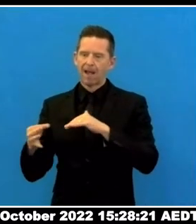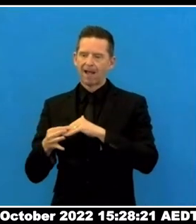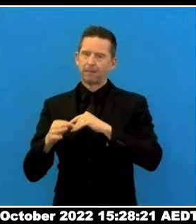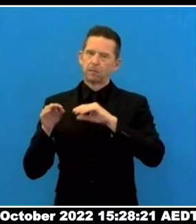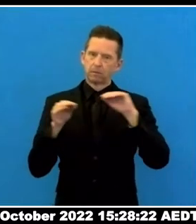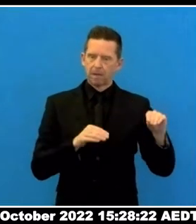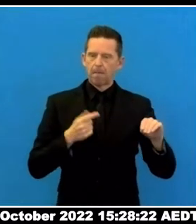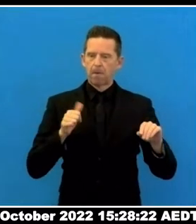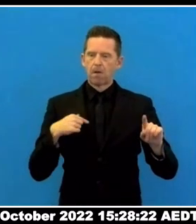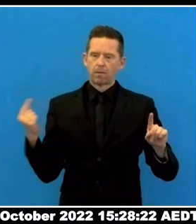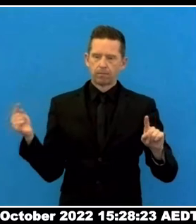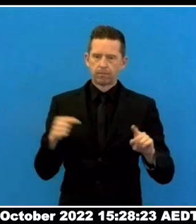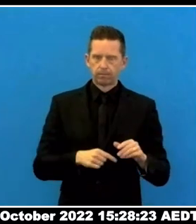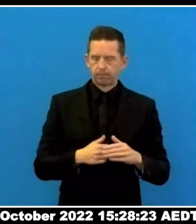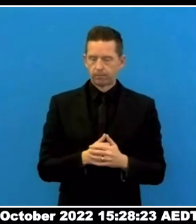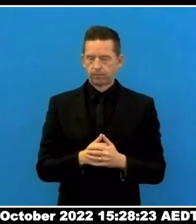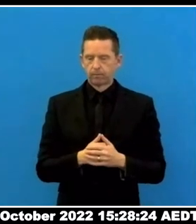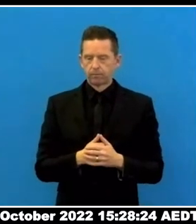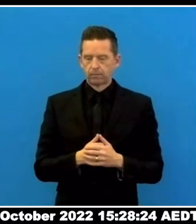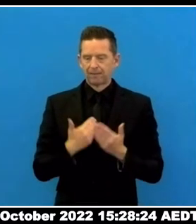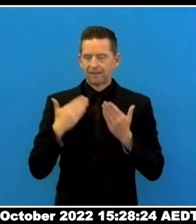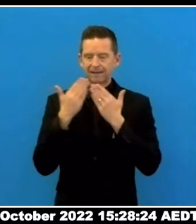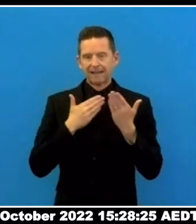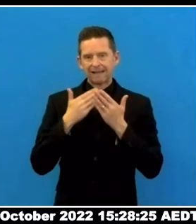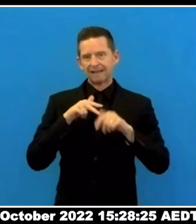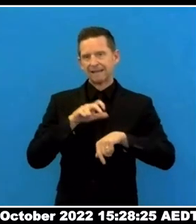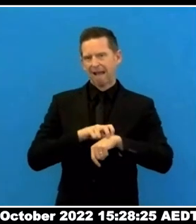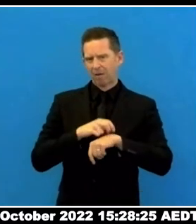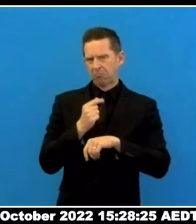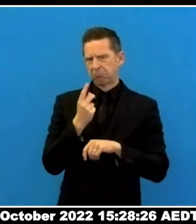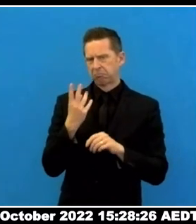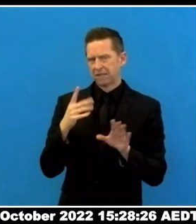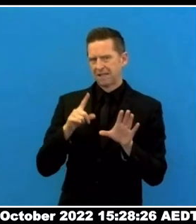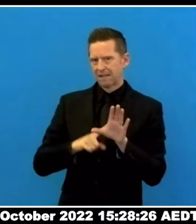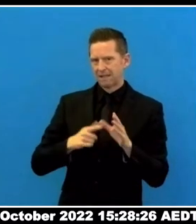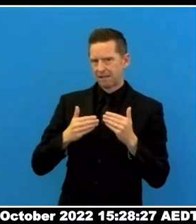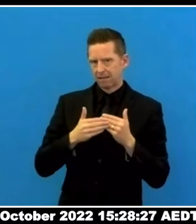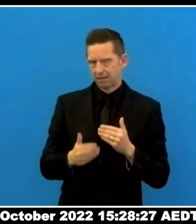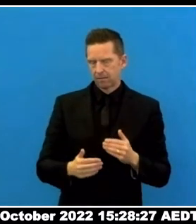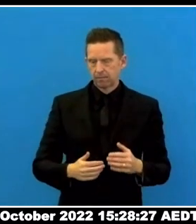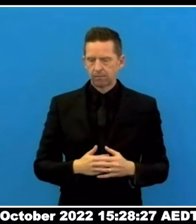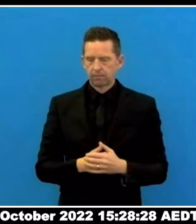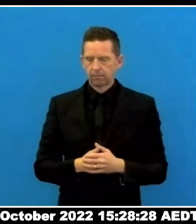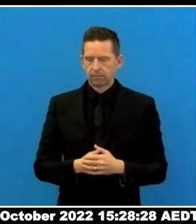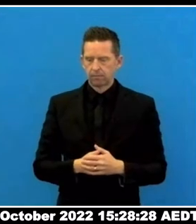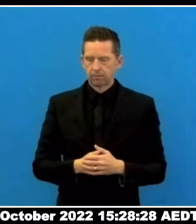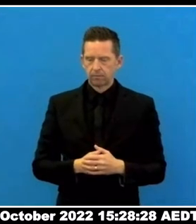I studied at TAFE for a few years, and then I start working